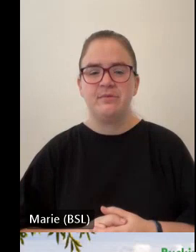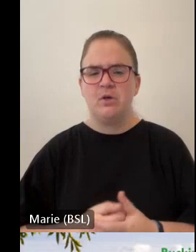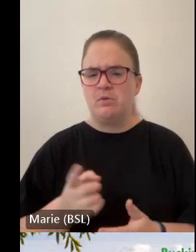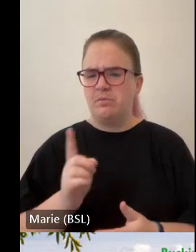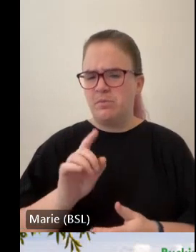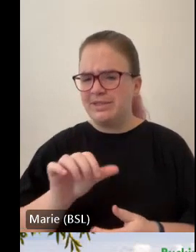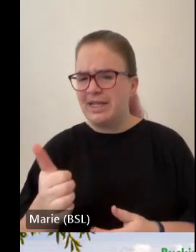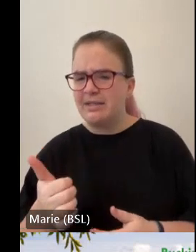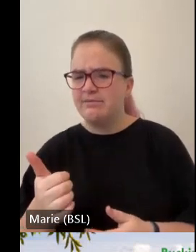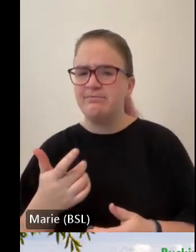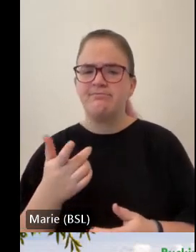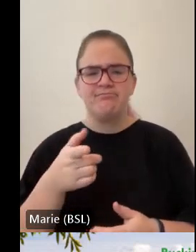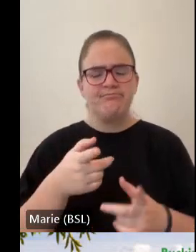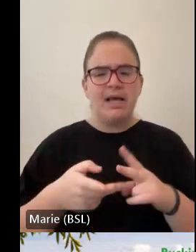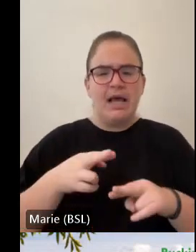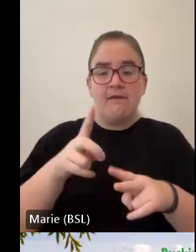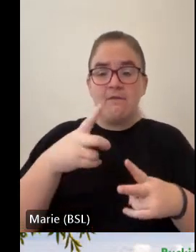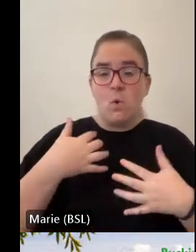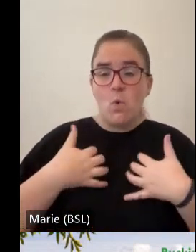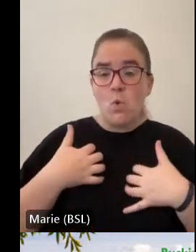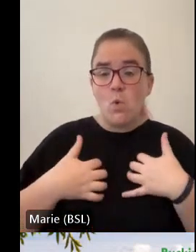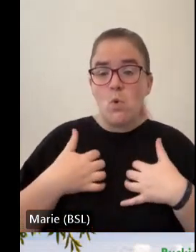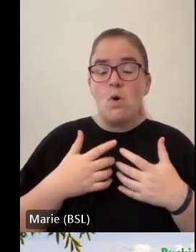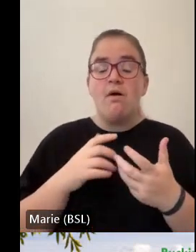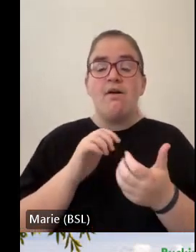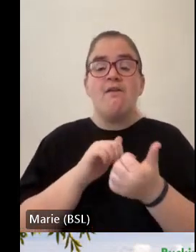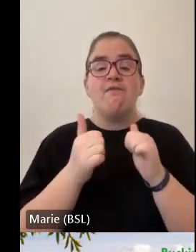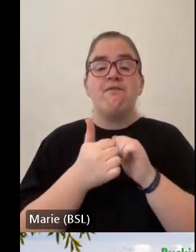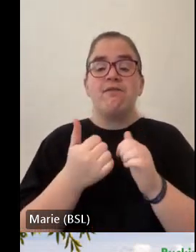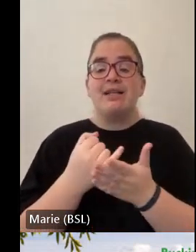If anyone's interested the the friend against scams initiative